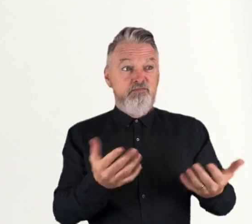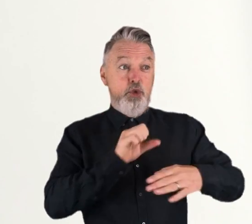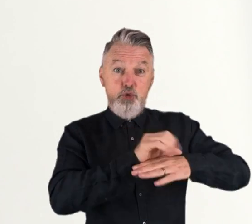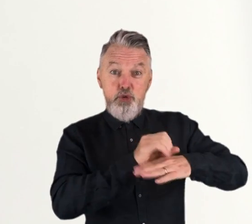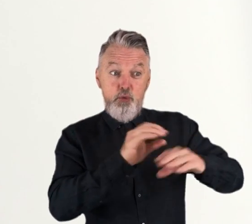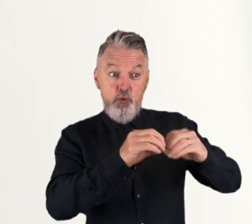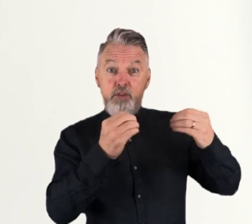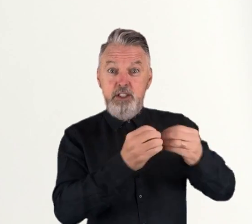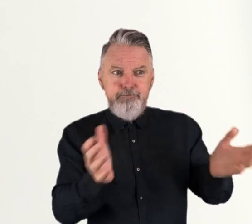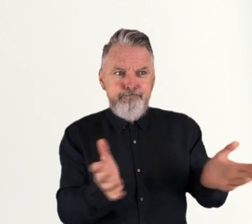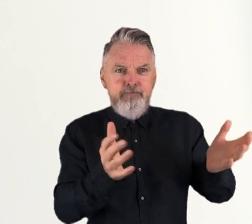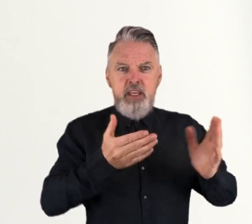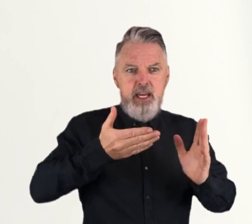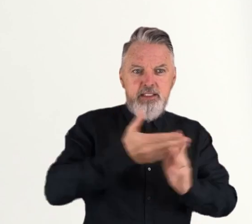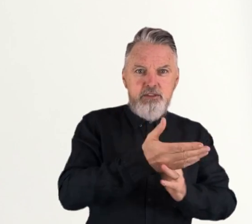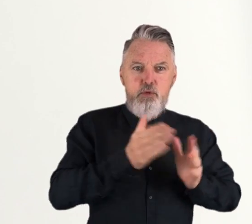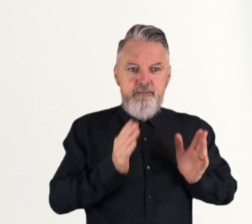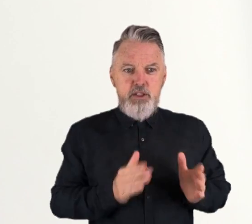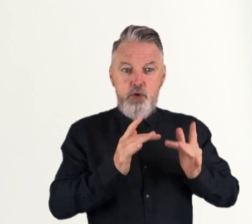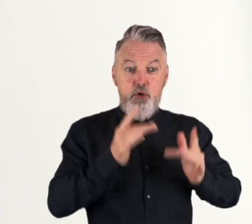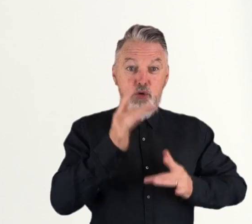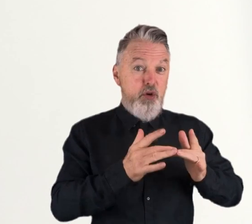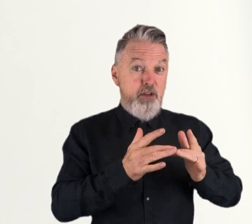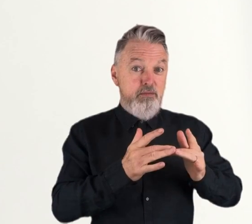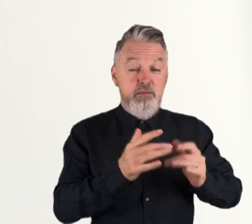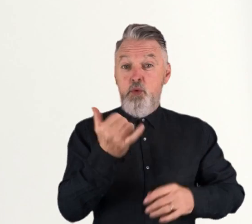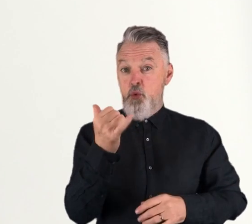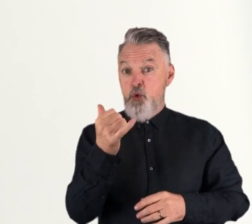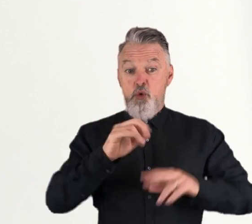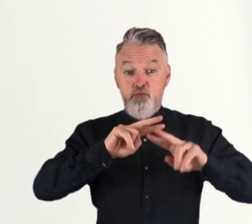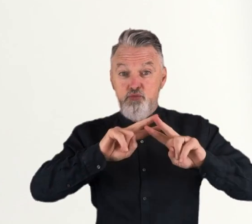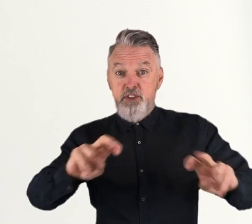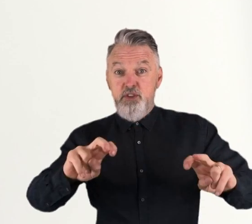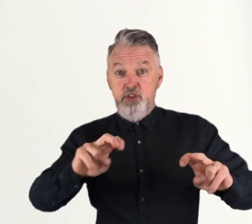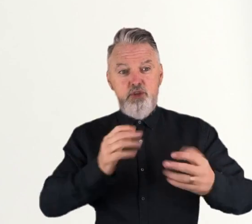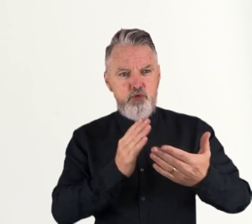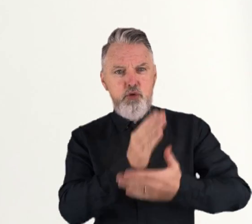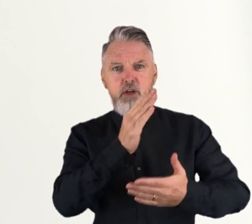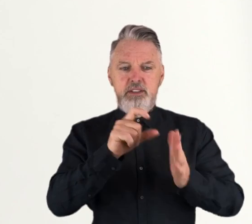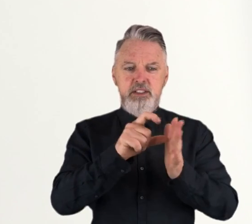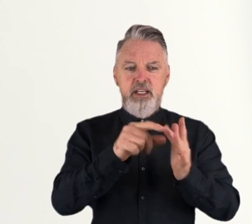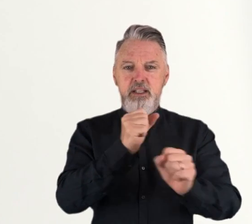on accessibility of physical and online environments to research into the rights and dignity of people with disability.